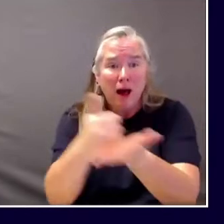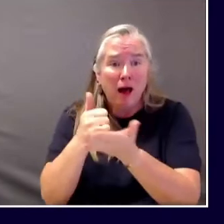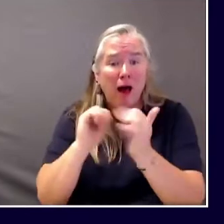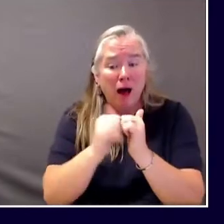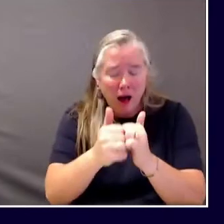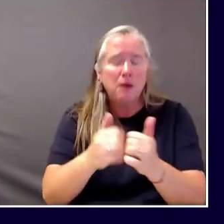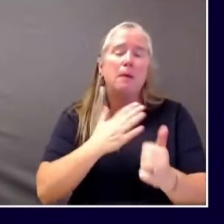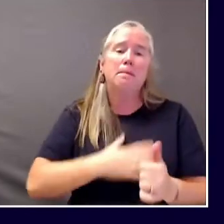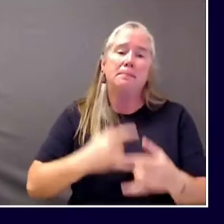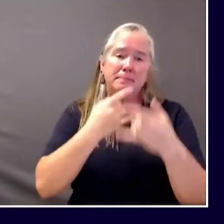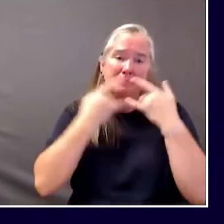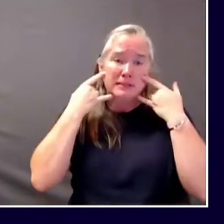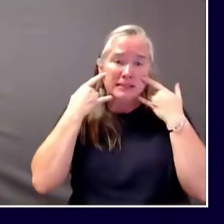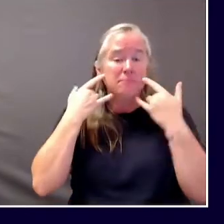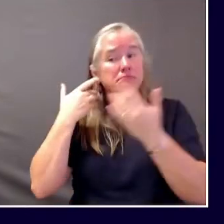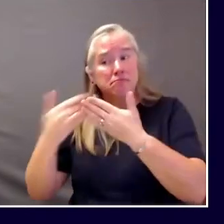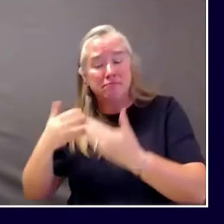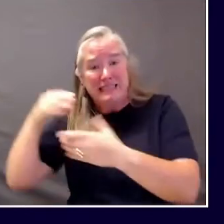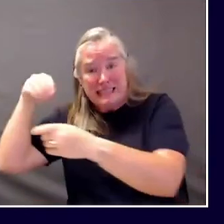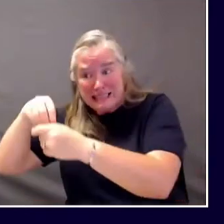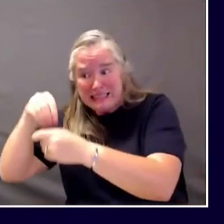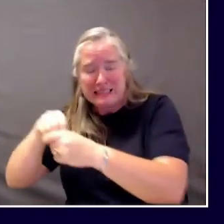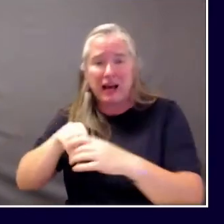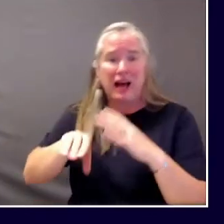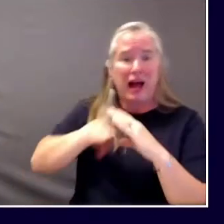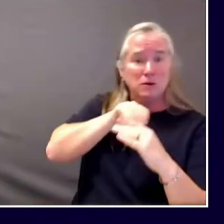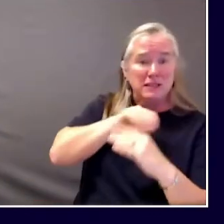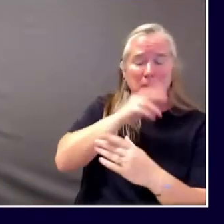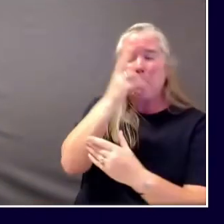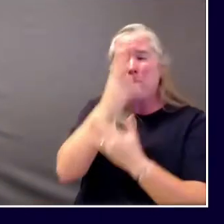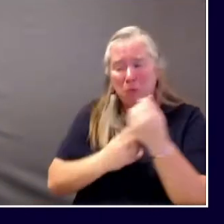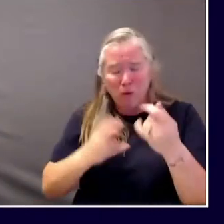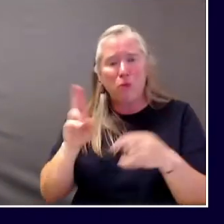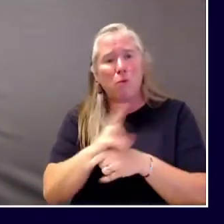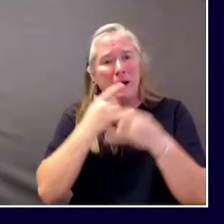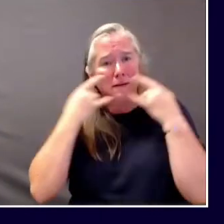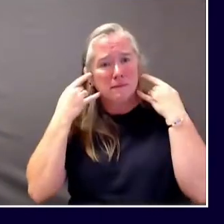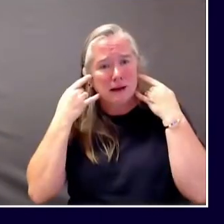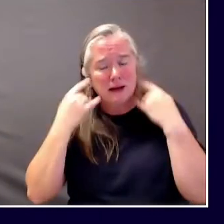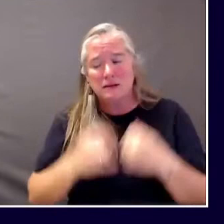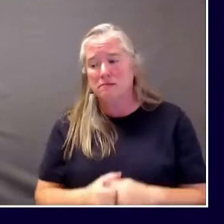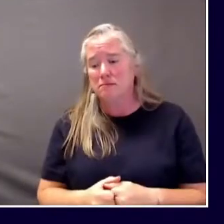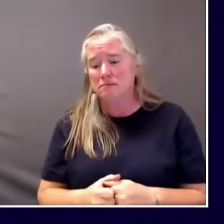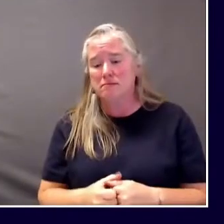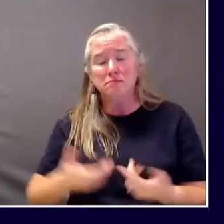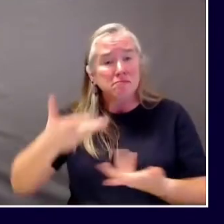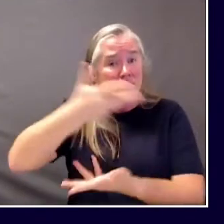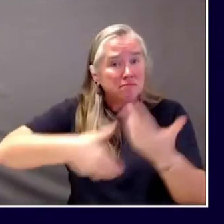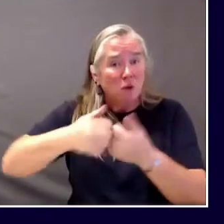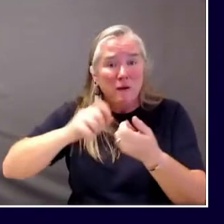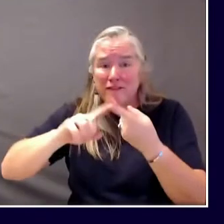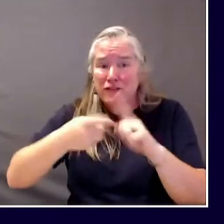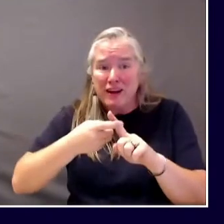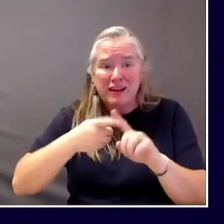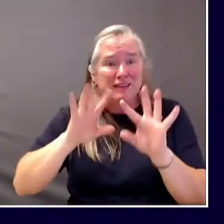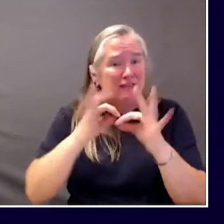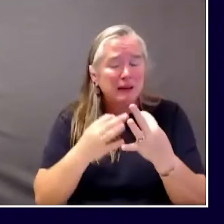indoors or out stay six feet